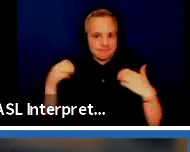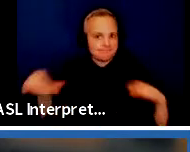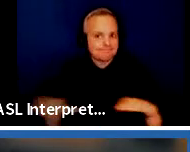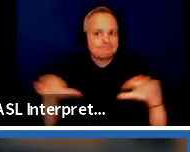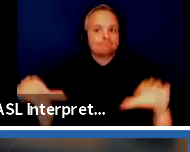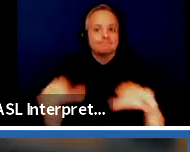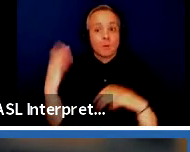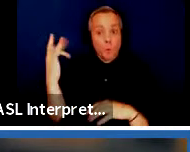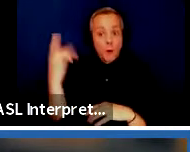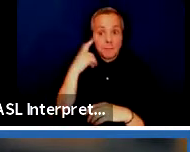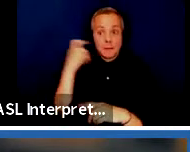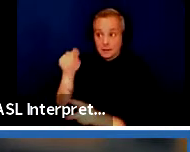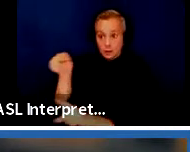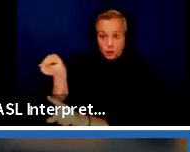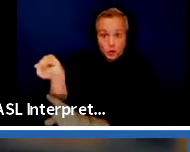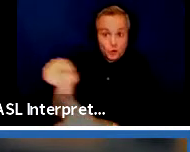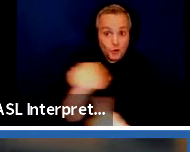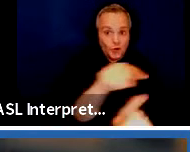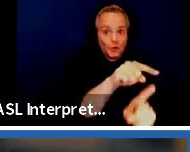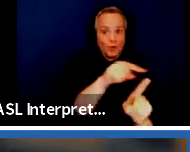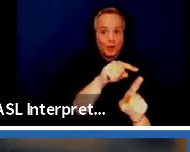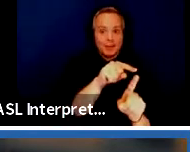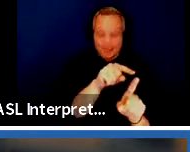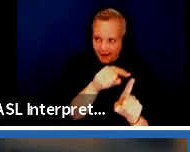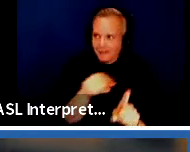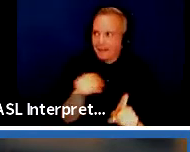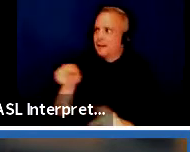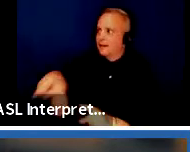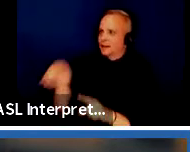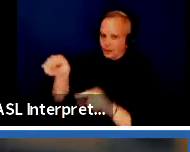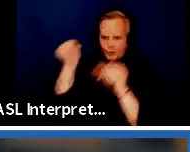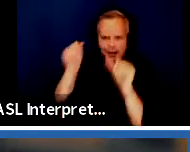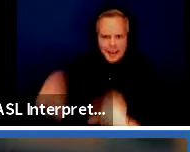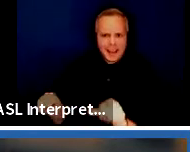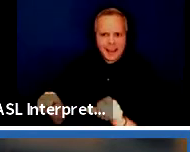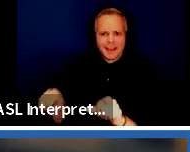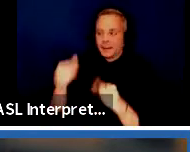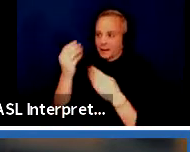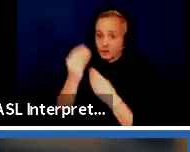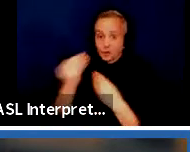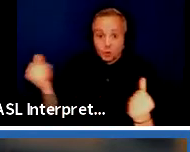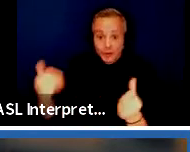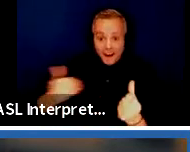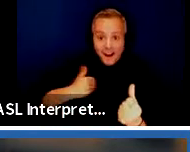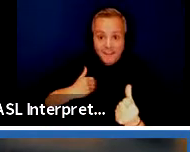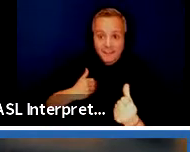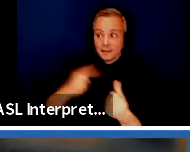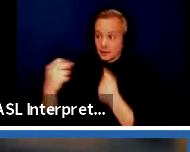LIKE YOU CAME UP WITH SOLUTIONS, ENCOURAGED ME, SUPPORTED ME, AND